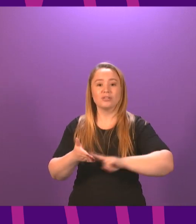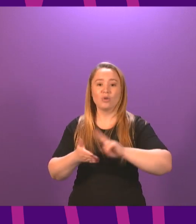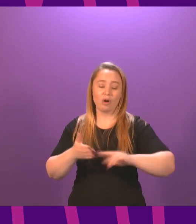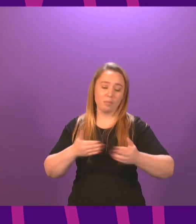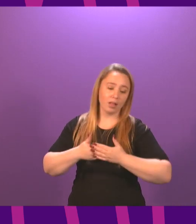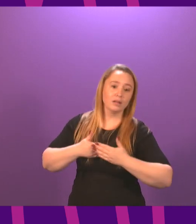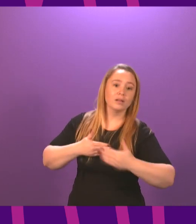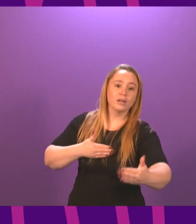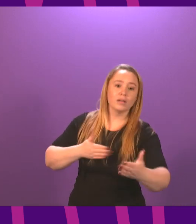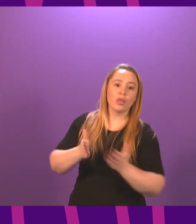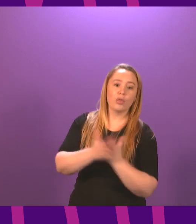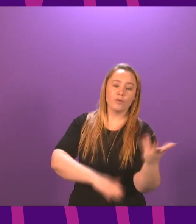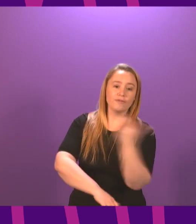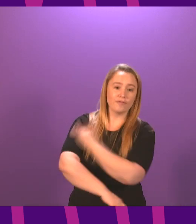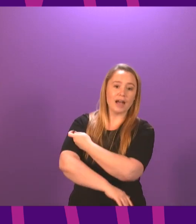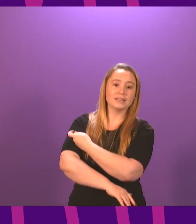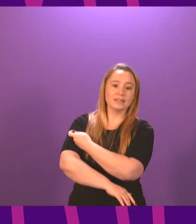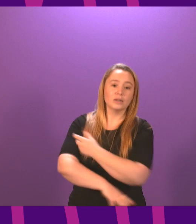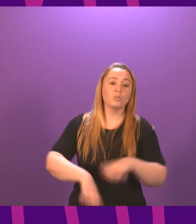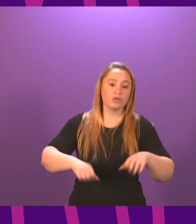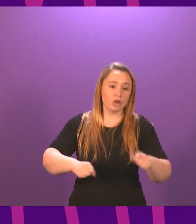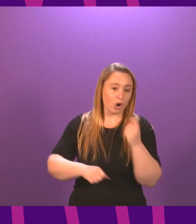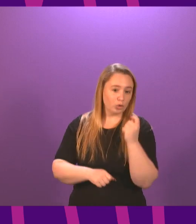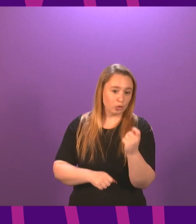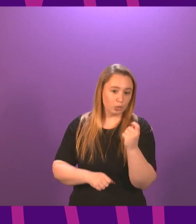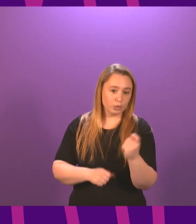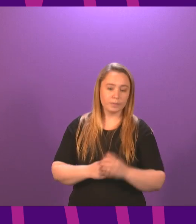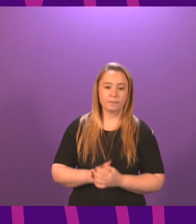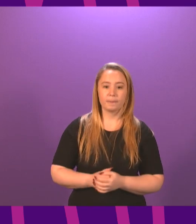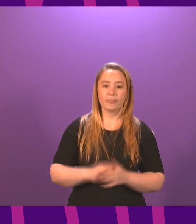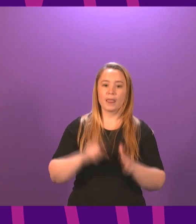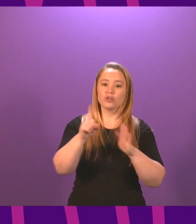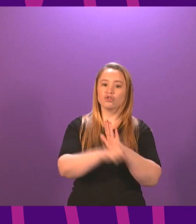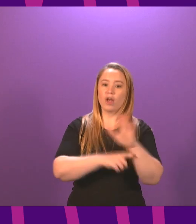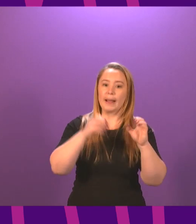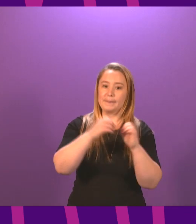normality as a result of the vaccinations that will begin soon.